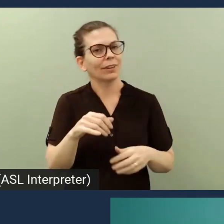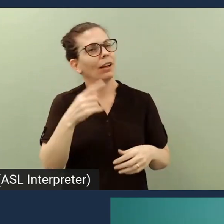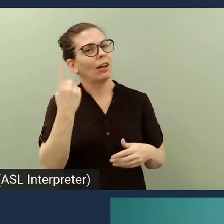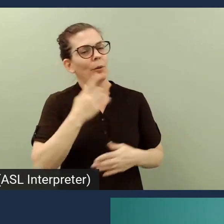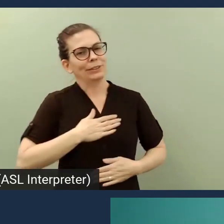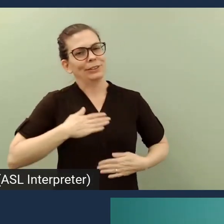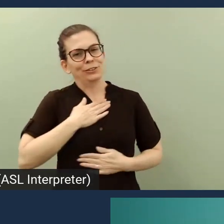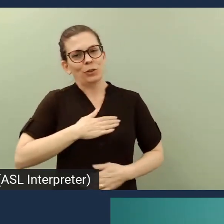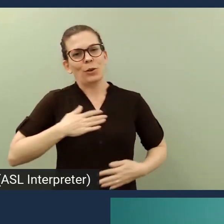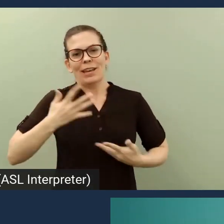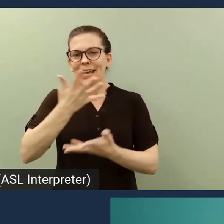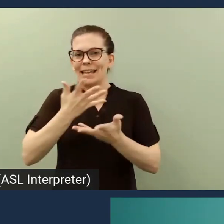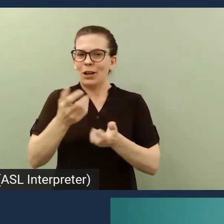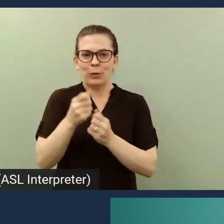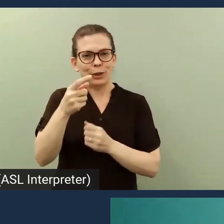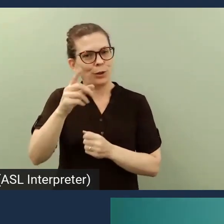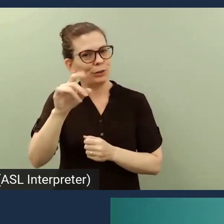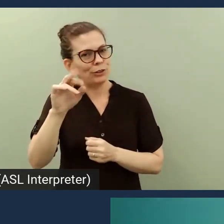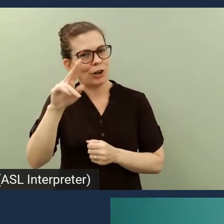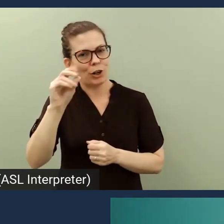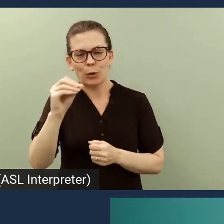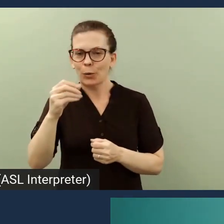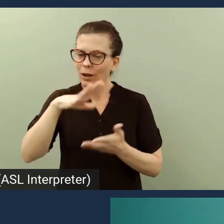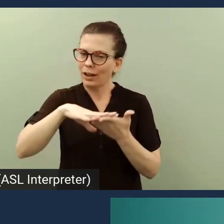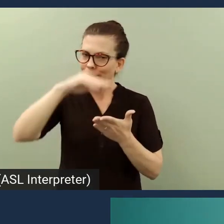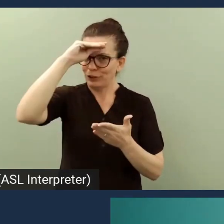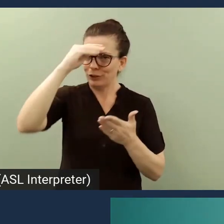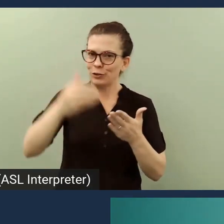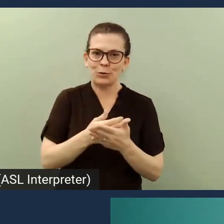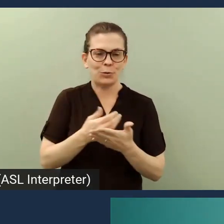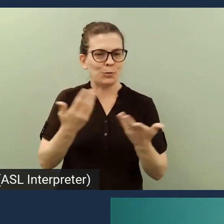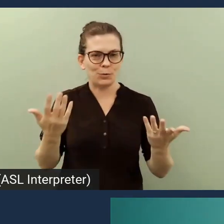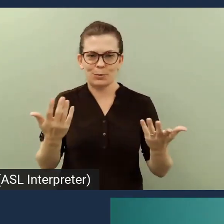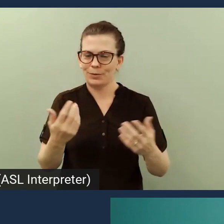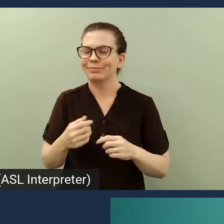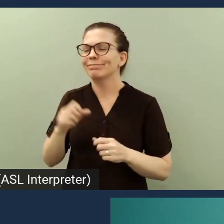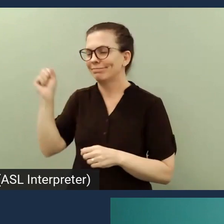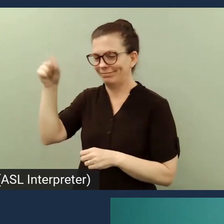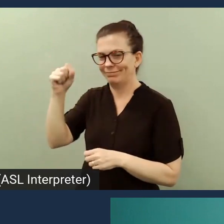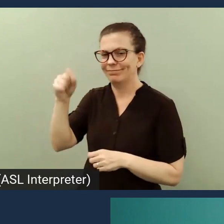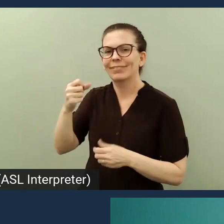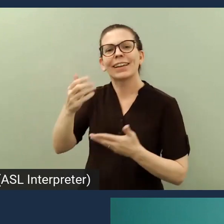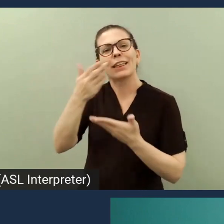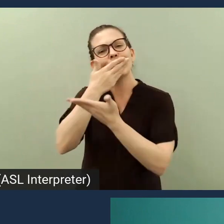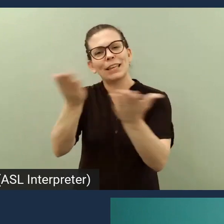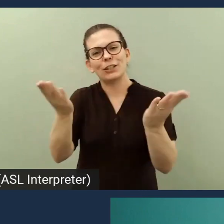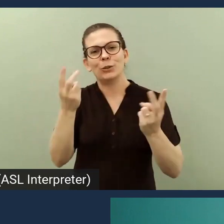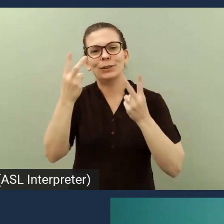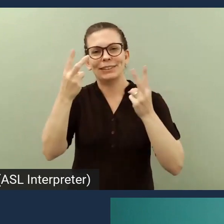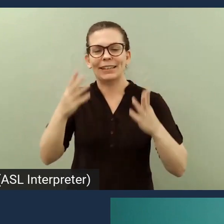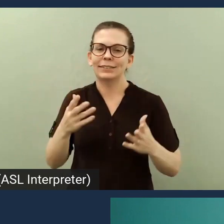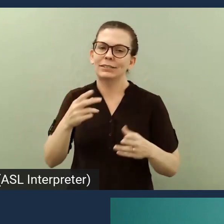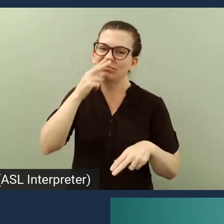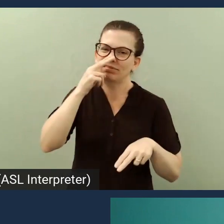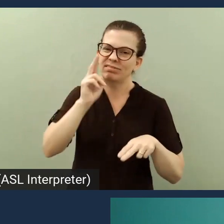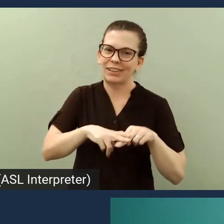to hang out with you, Darko, and learn something new, can't pass it up. - Absolutely, absolutely, and thank you to all the guests. It's been fun, and to everybody else,